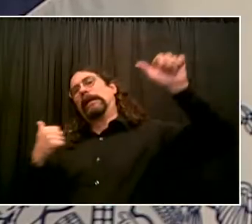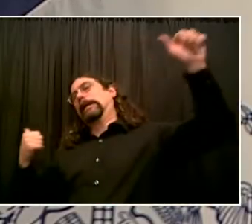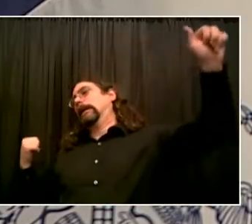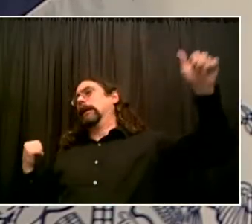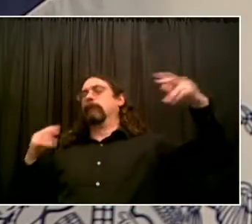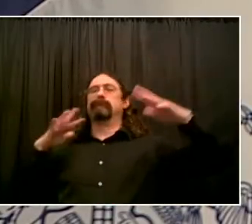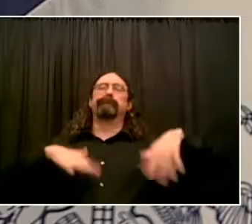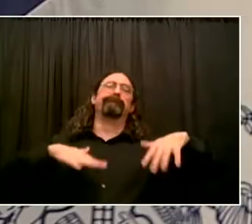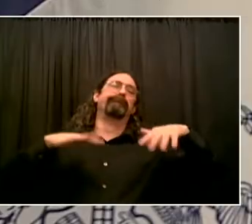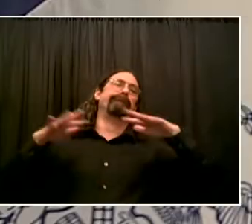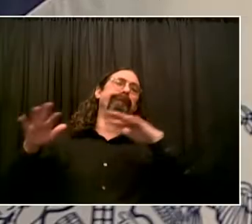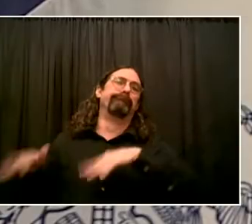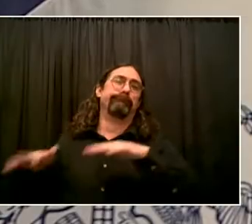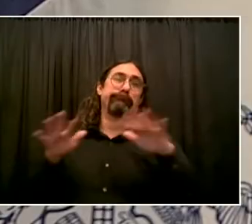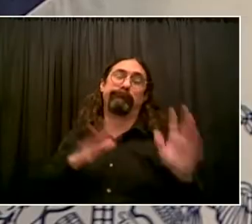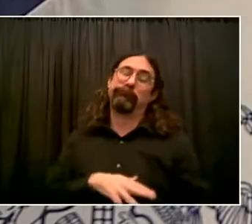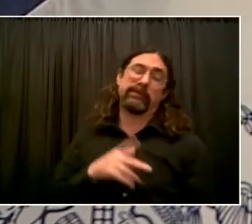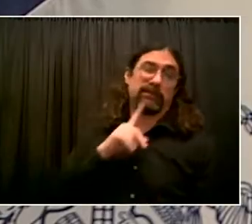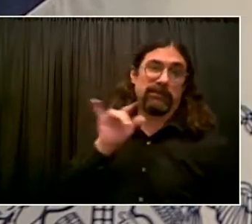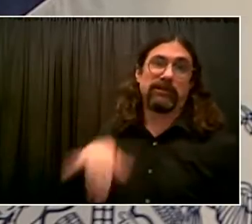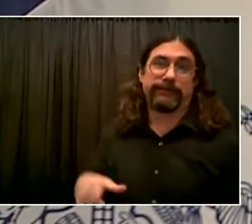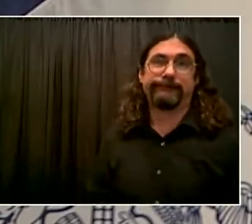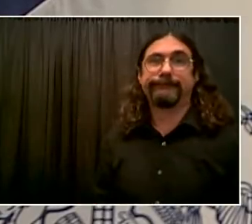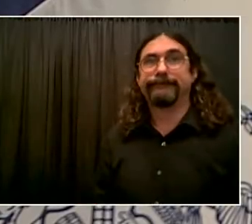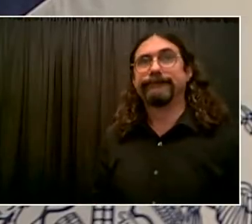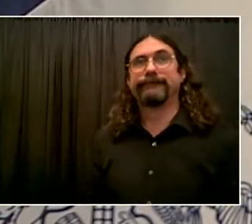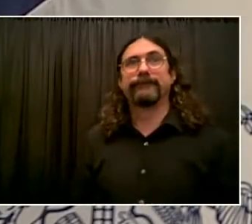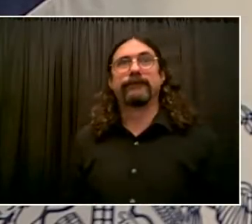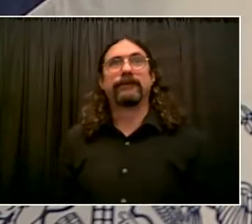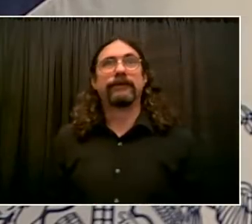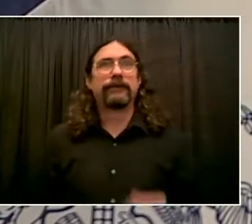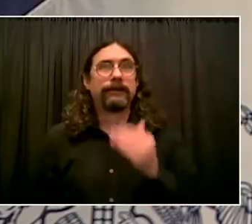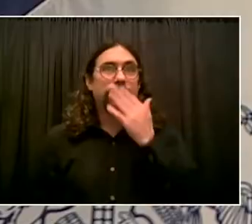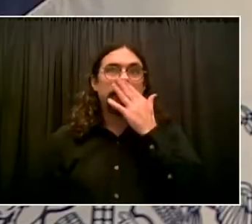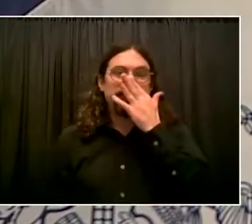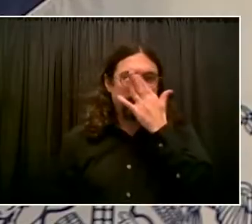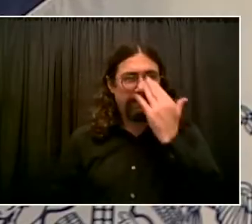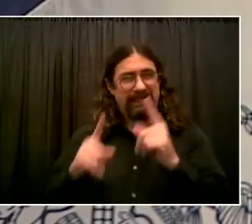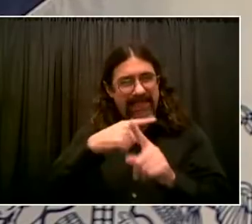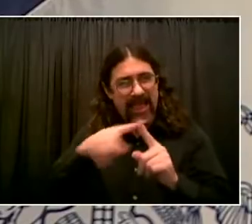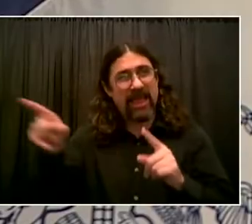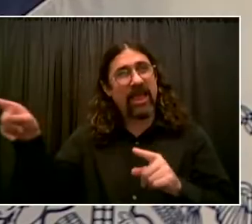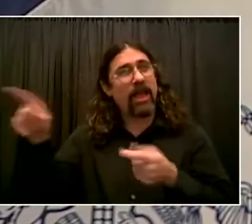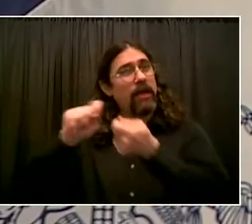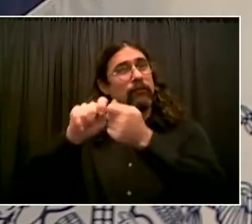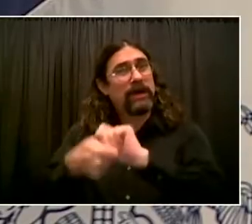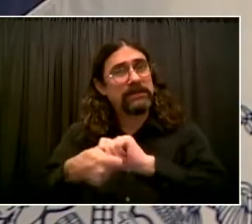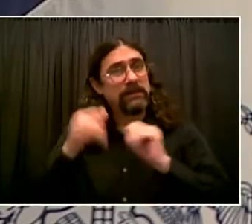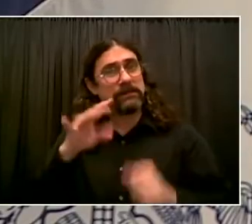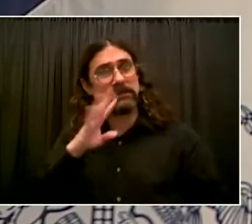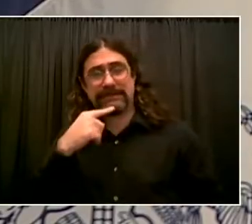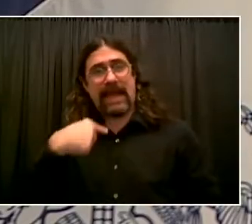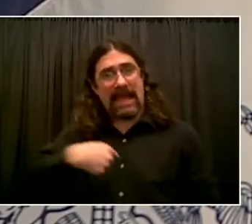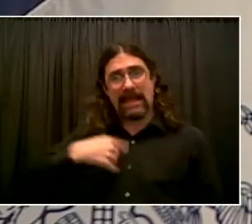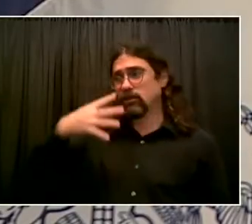HAPPEN. I HAVE SAID IT PUBLICLY, I ASSENTED TO THE CHIEF JUDGE. OUR TEAMS HAVE TALKED. IF THEY NEEDED ANYTHING, ALL THEY HAVE TO DO IS CALL. WE'VE OFFERED A LOT.